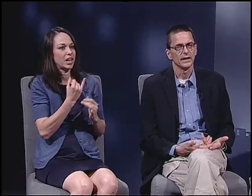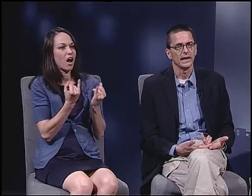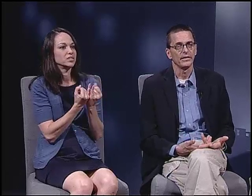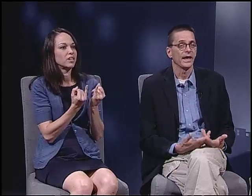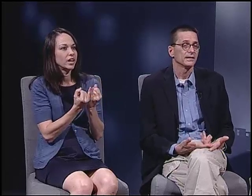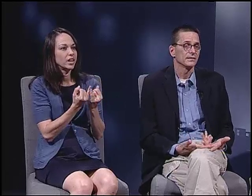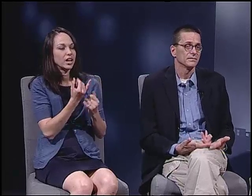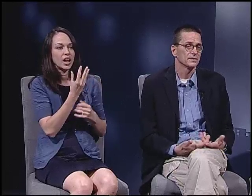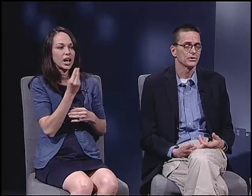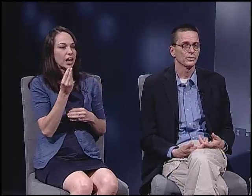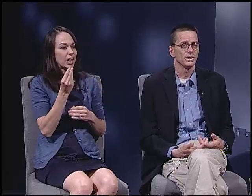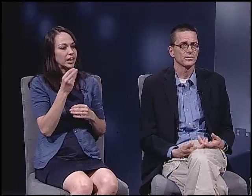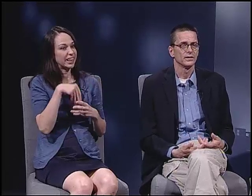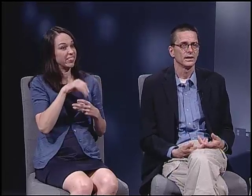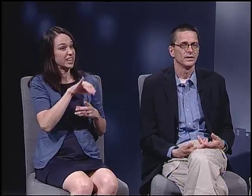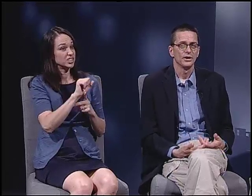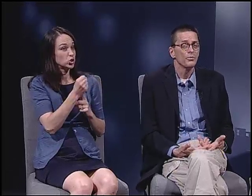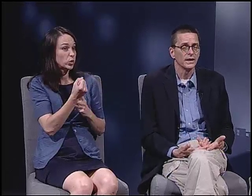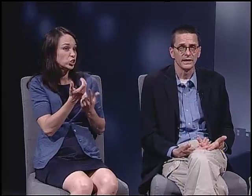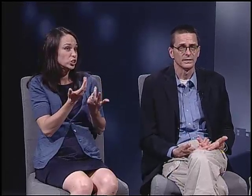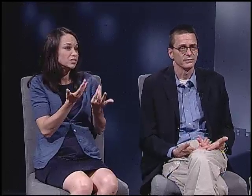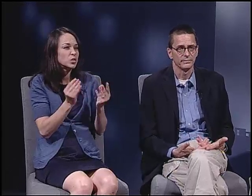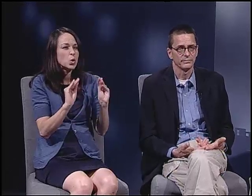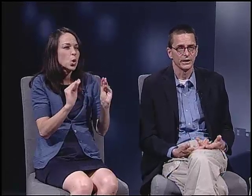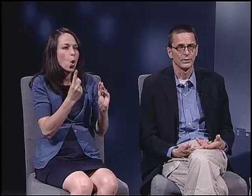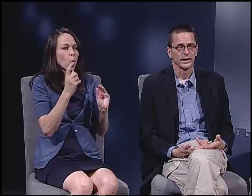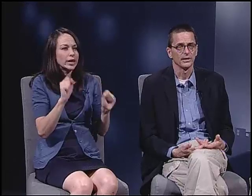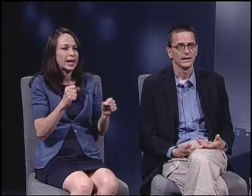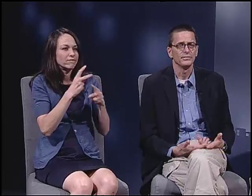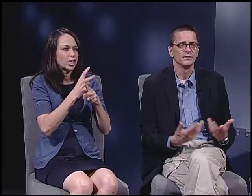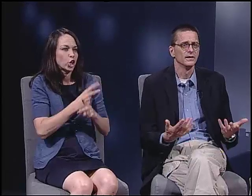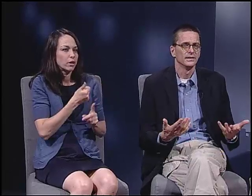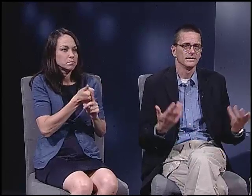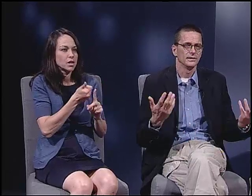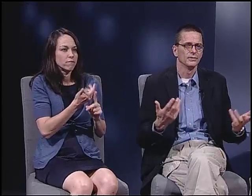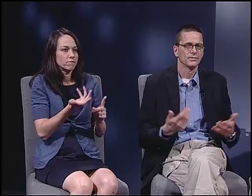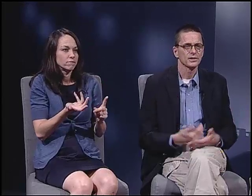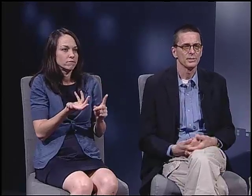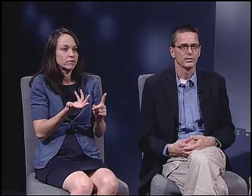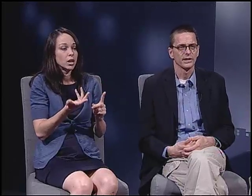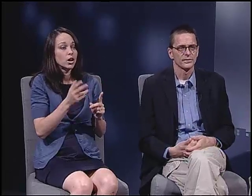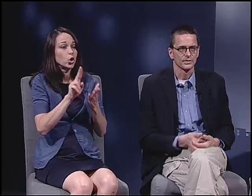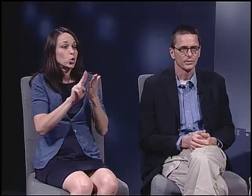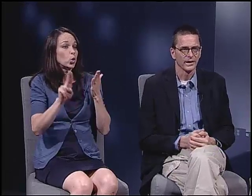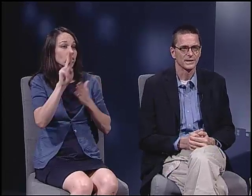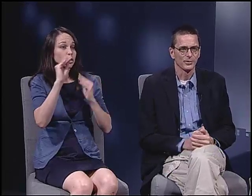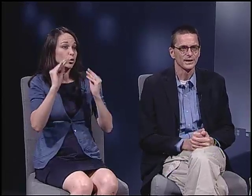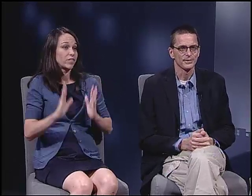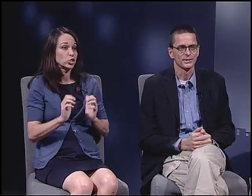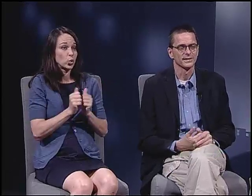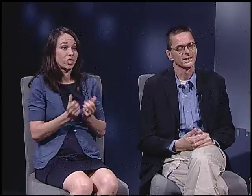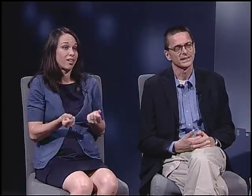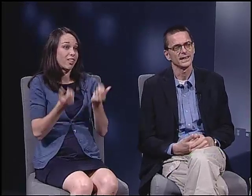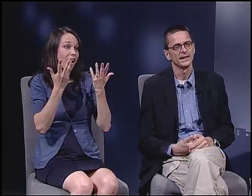and in that situation, nobody can figure it out. Even university professors with lots of resources and time,